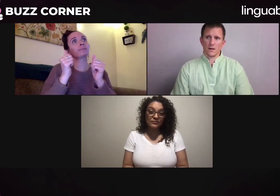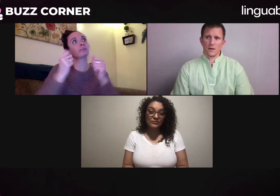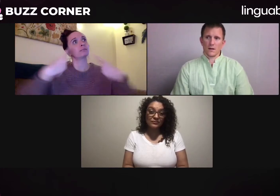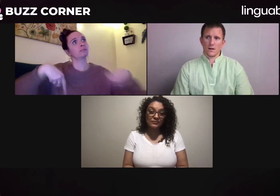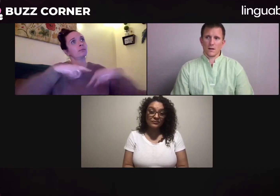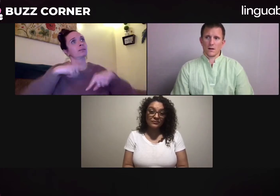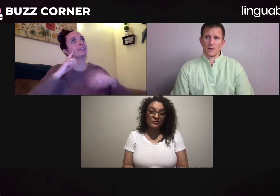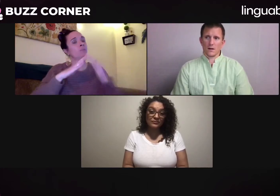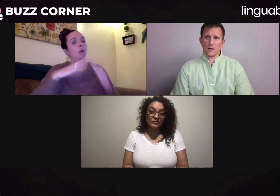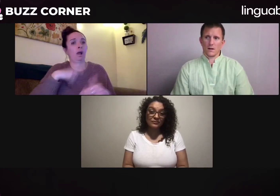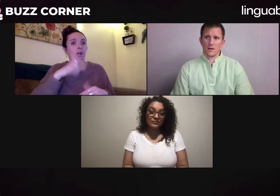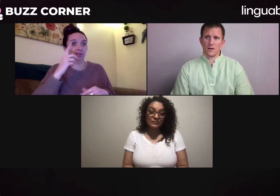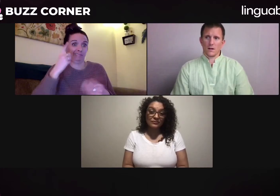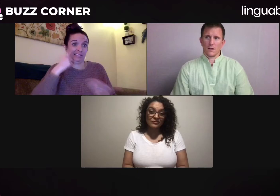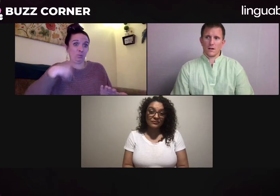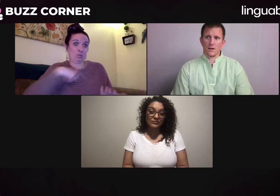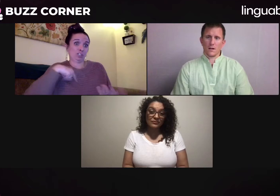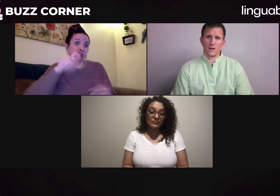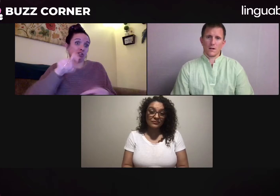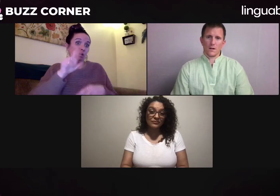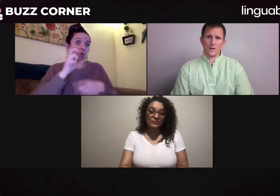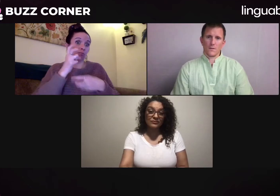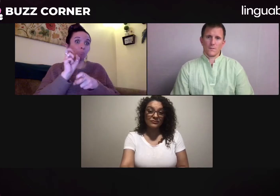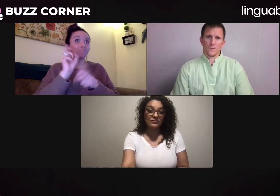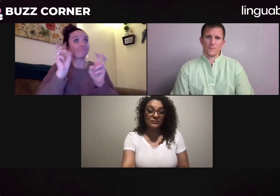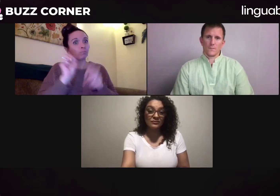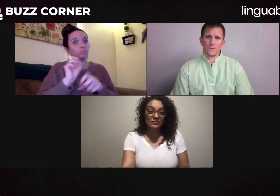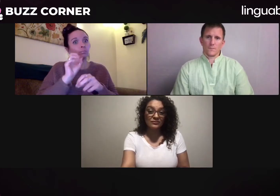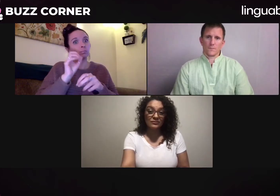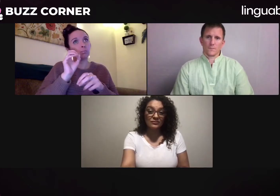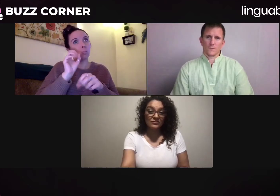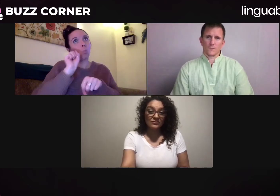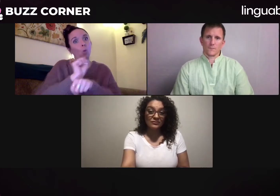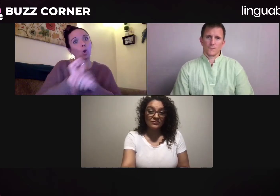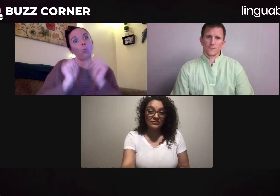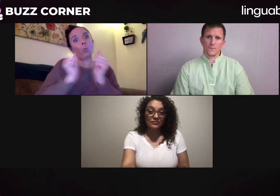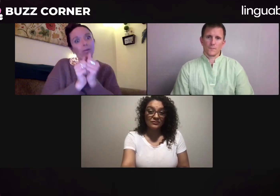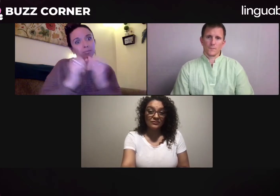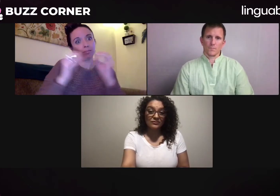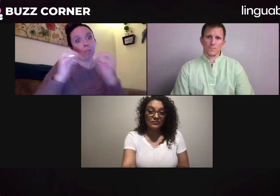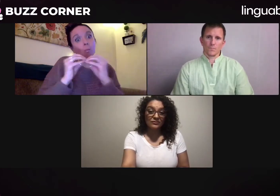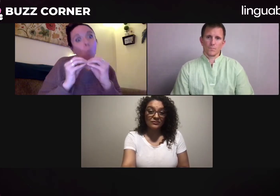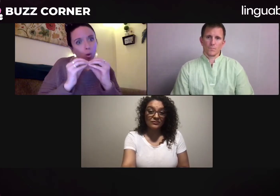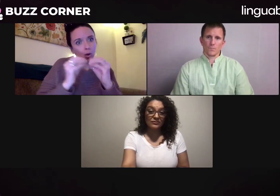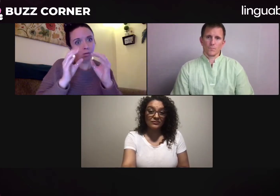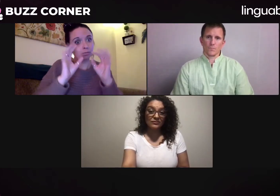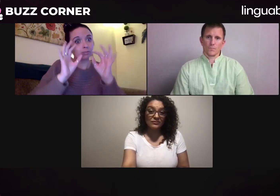and speak up earlier in the process when we have that information. And I think that